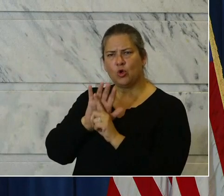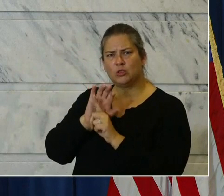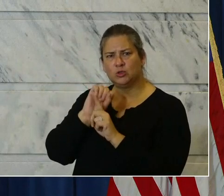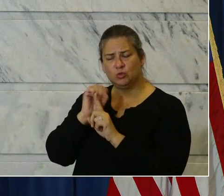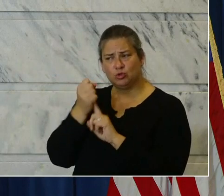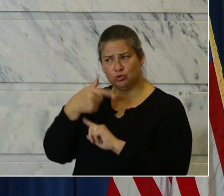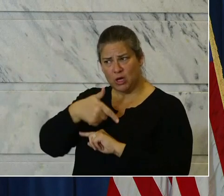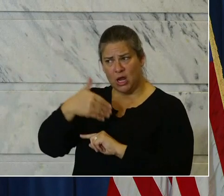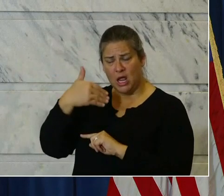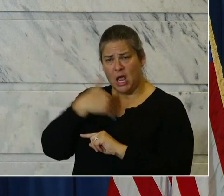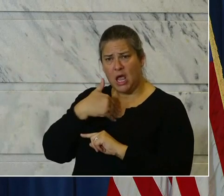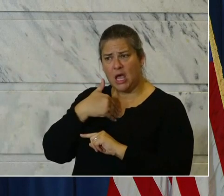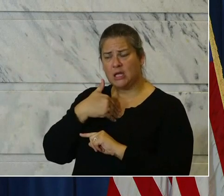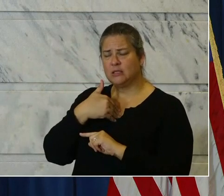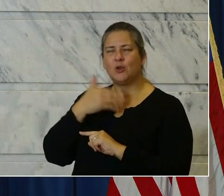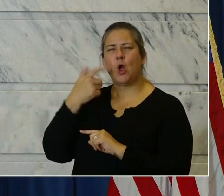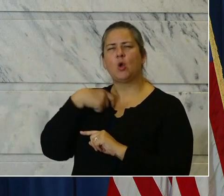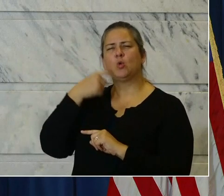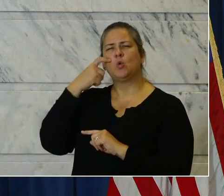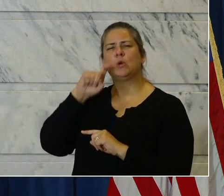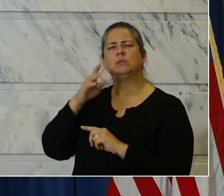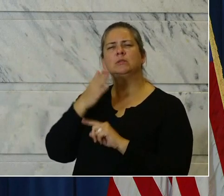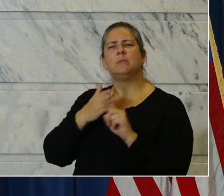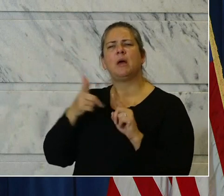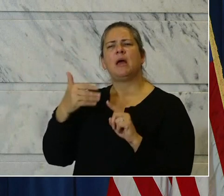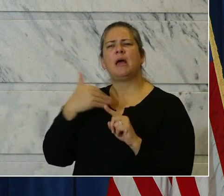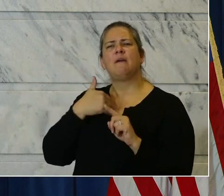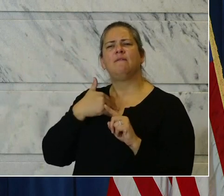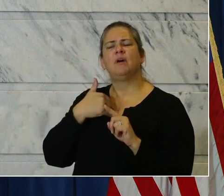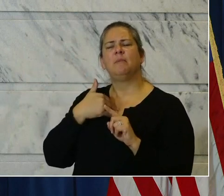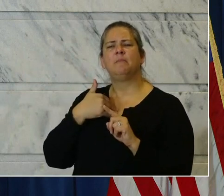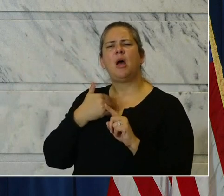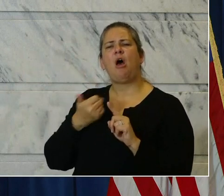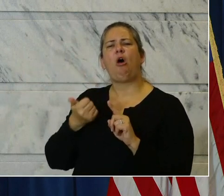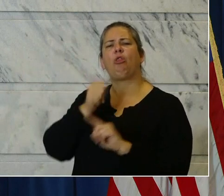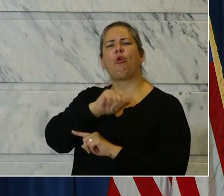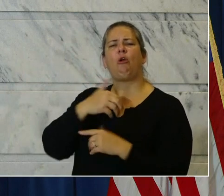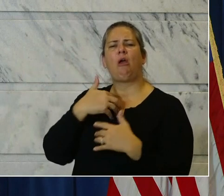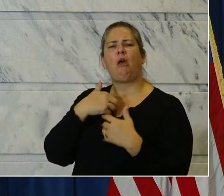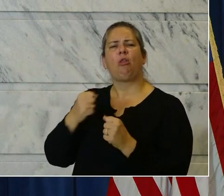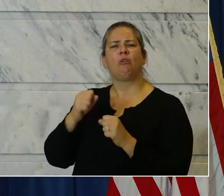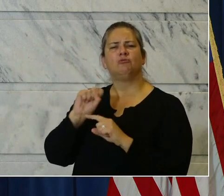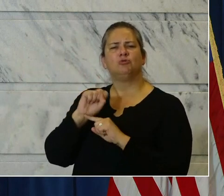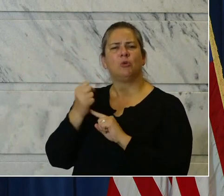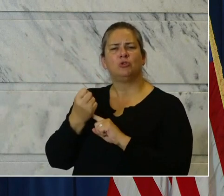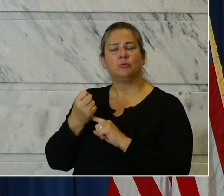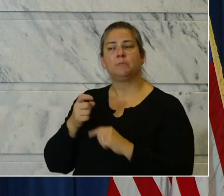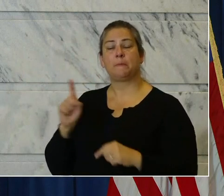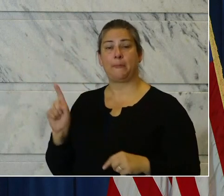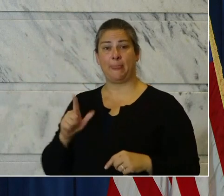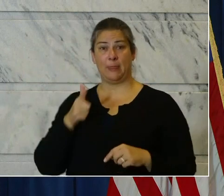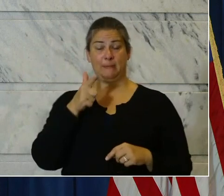WINTER. BACK AND SAY ANYTHING ABOUT VERSUS. AND WHETHER SHE-